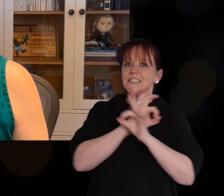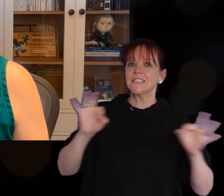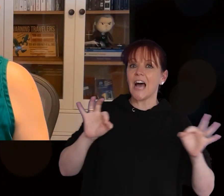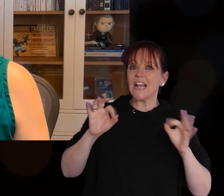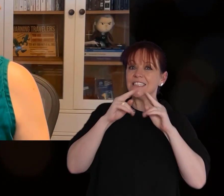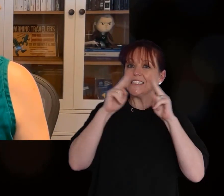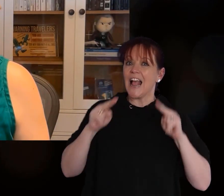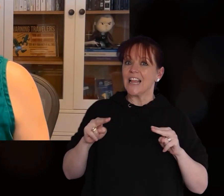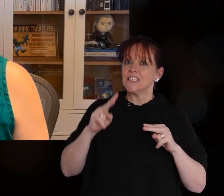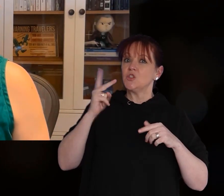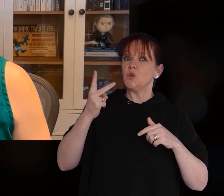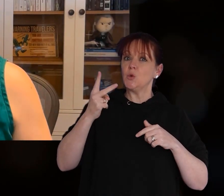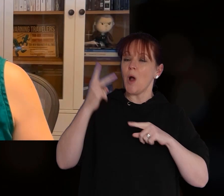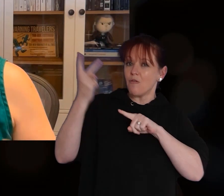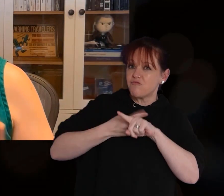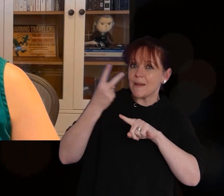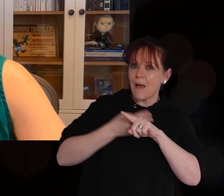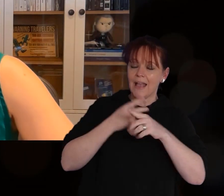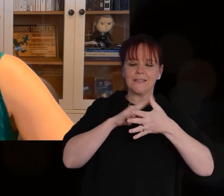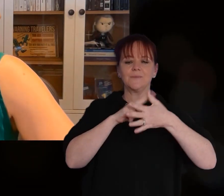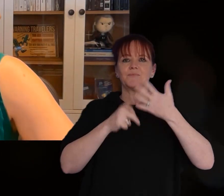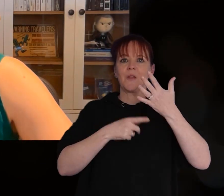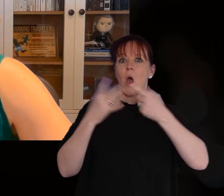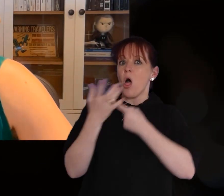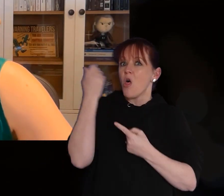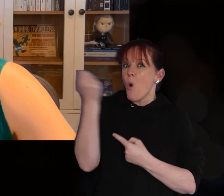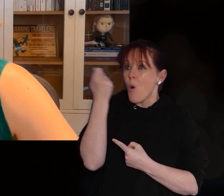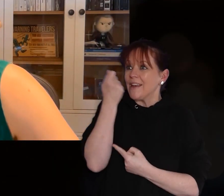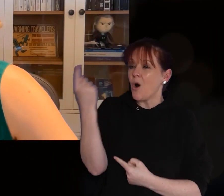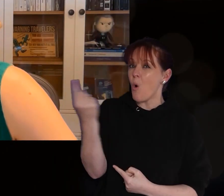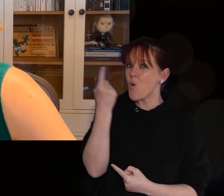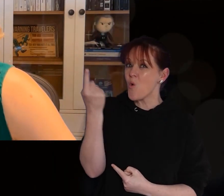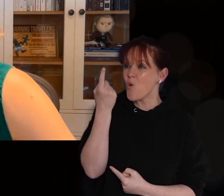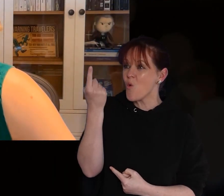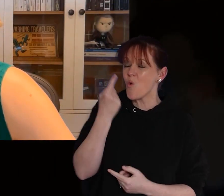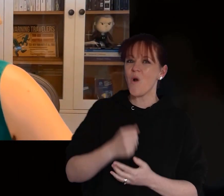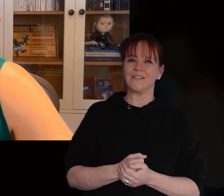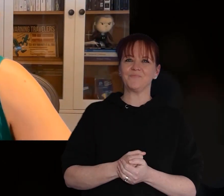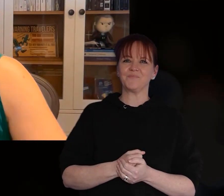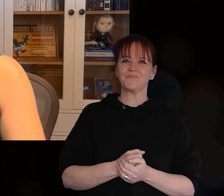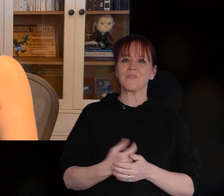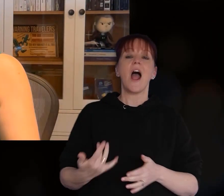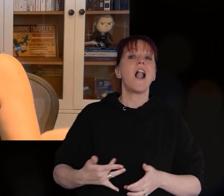And the winner for 2024 is... Life is Strange: Double Exposure!